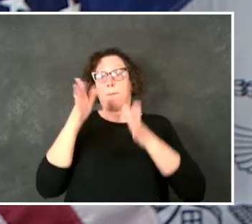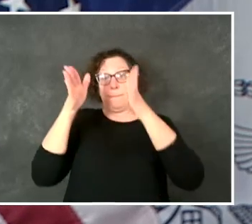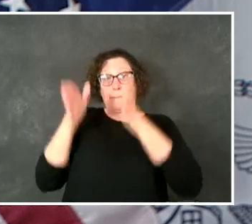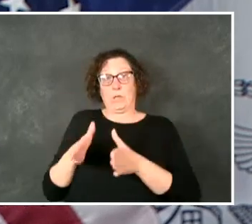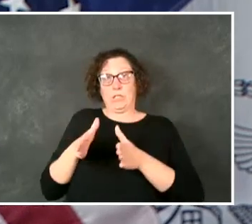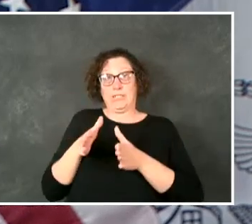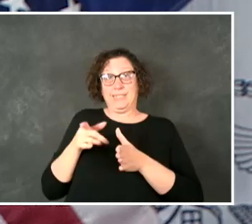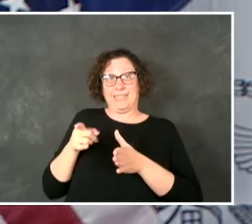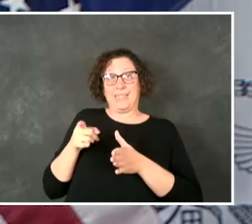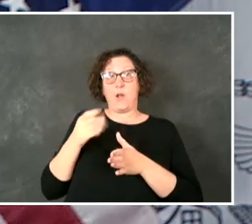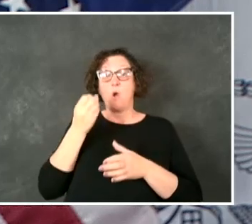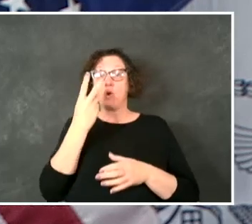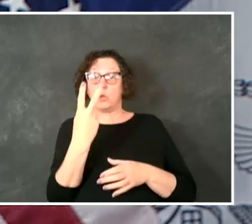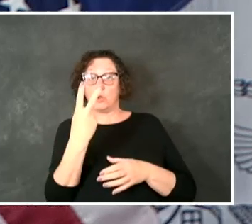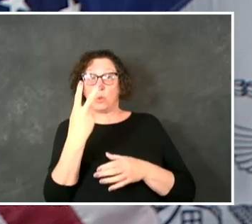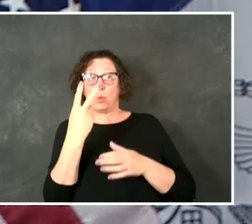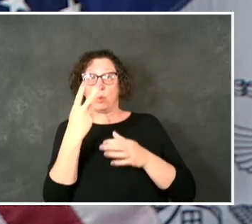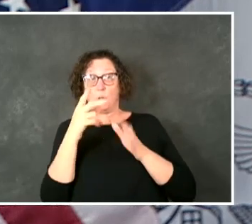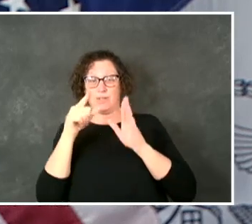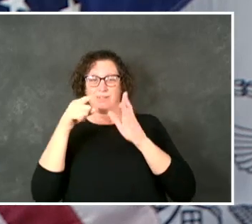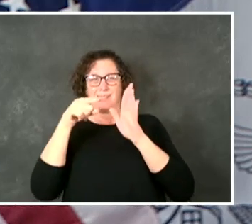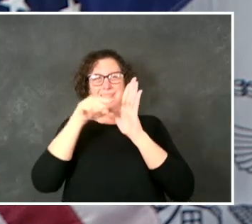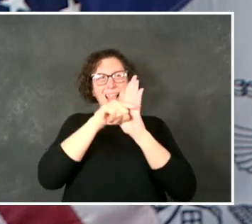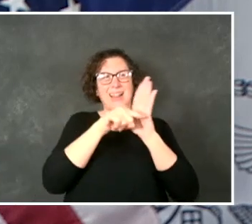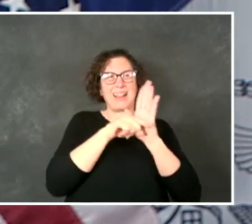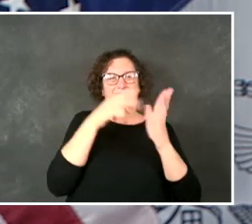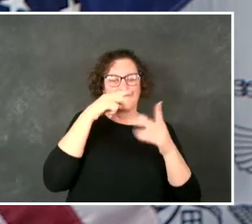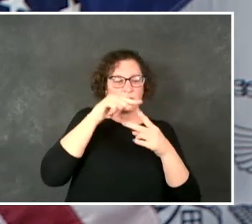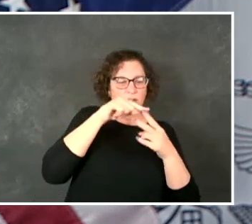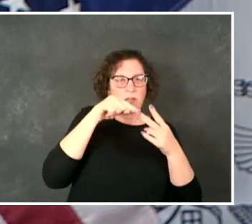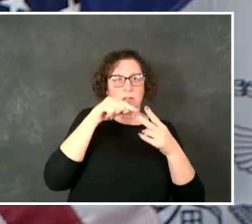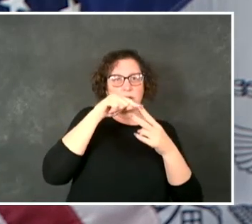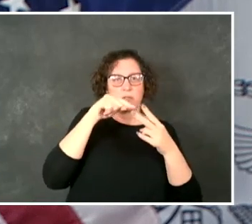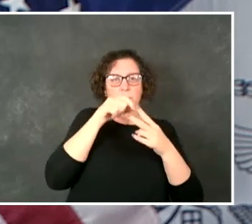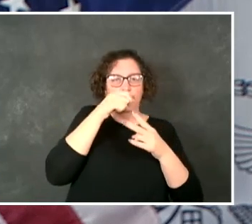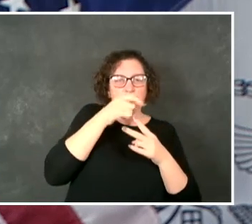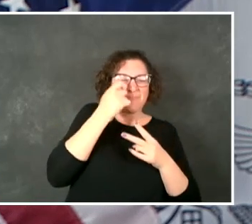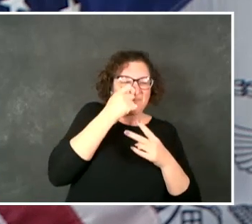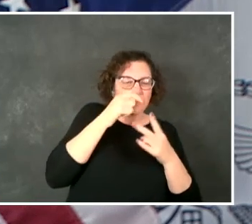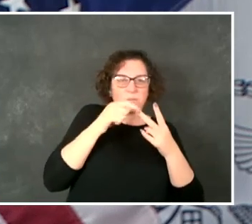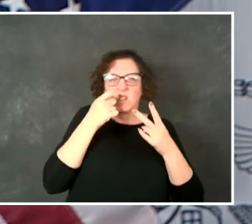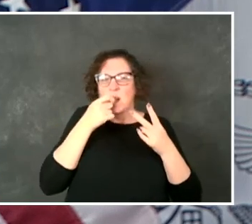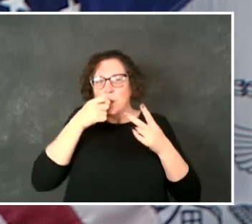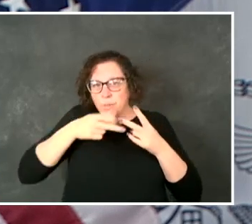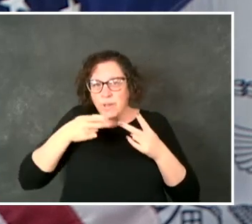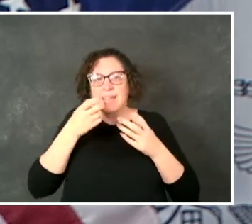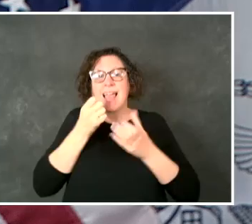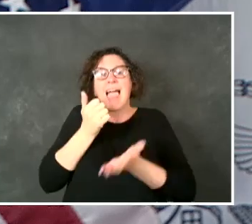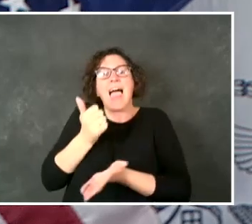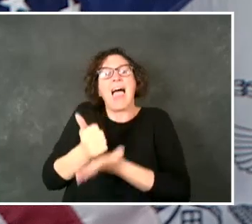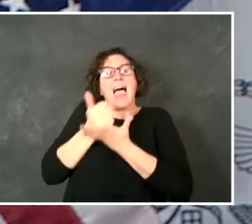FDIFERENT SAMPLES OF THE SA MEHUMAN BEING AT THE SAME TIME AND THAT ACTUALLY IS HELPFUL IN TERMS